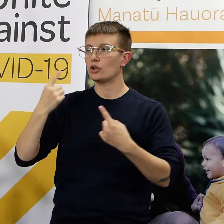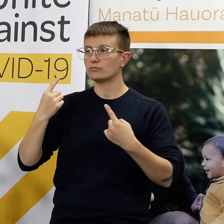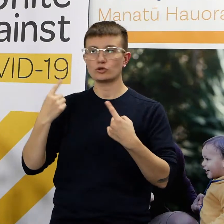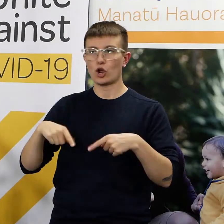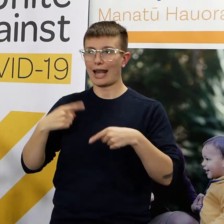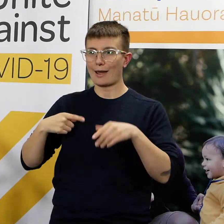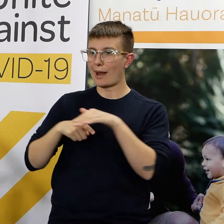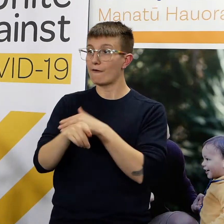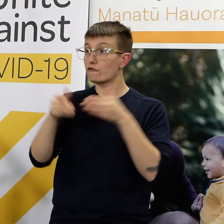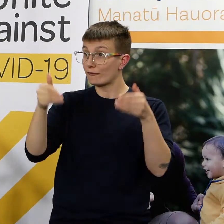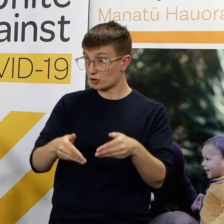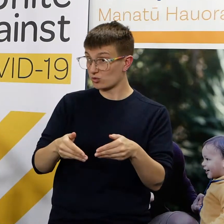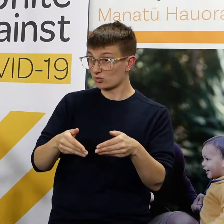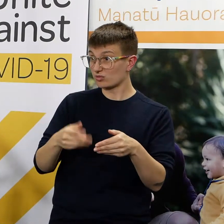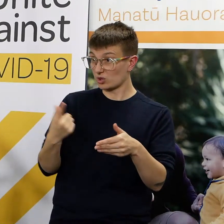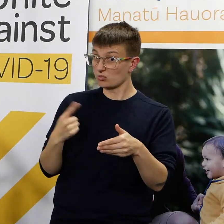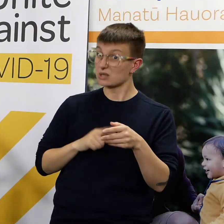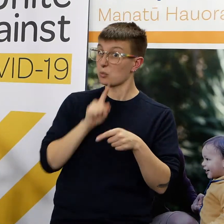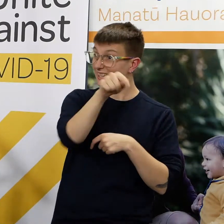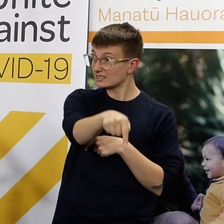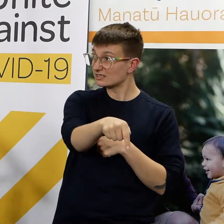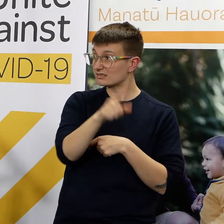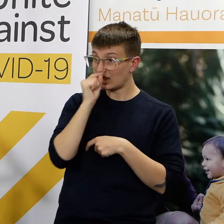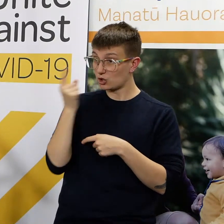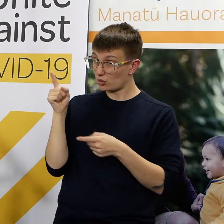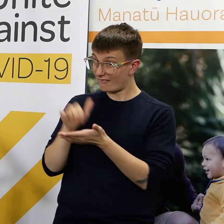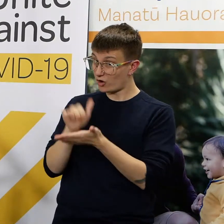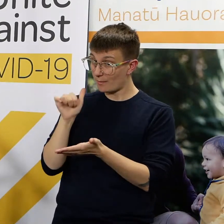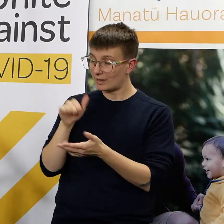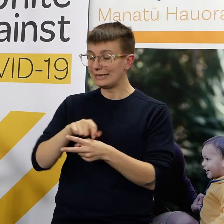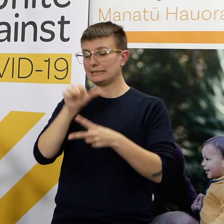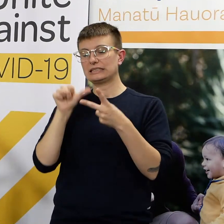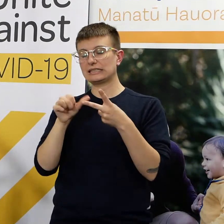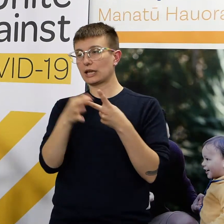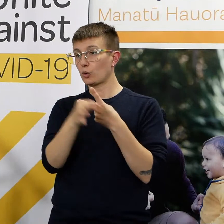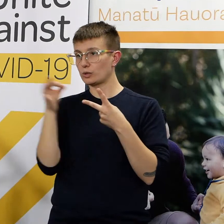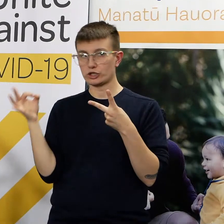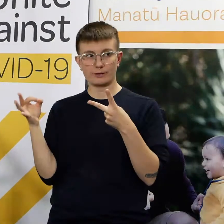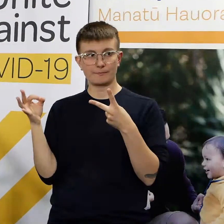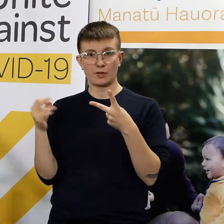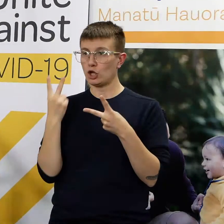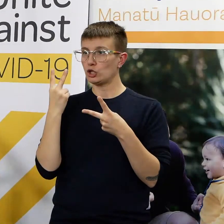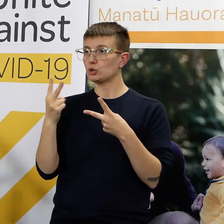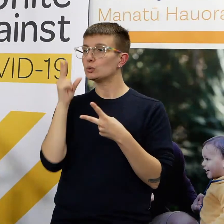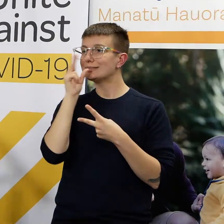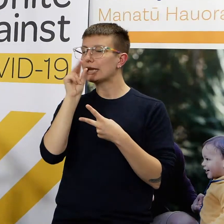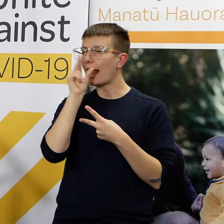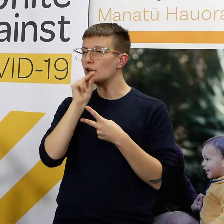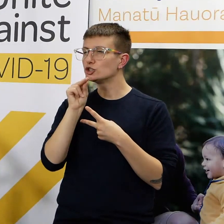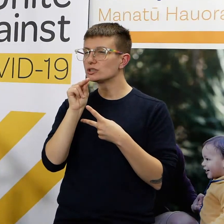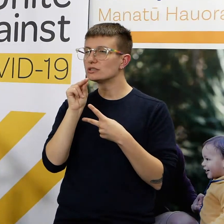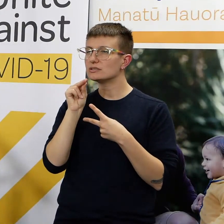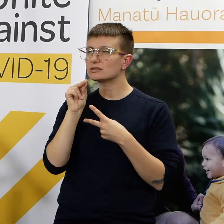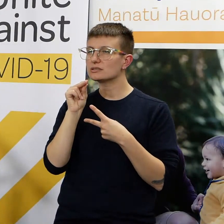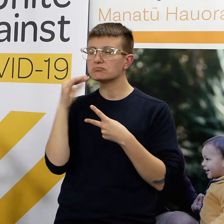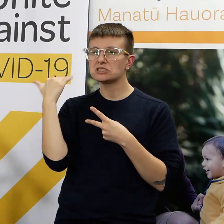is that there were two teenagers who were given an exemption to go to a funeral in Hamilton recently